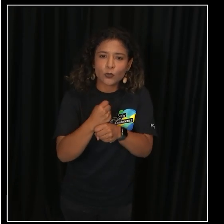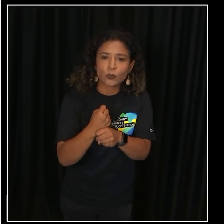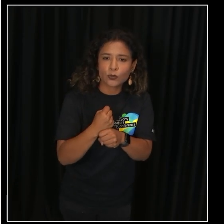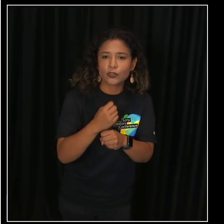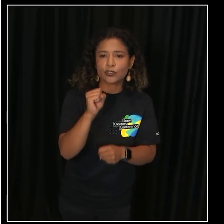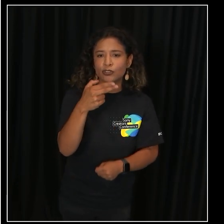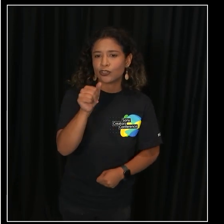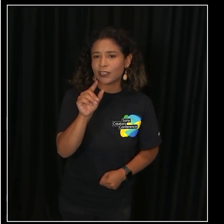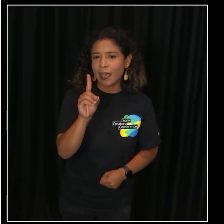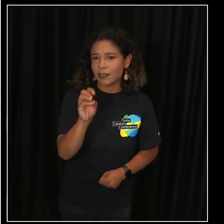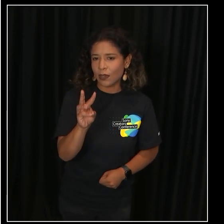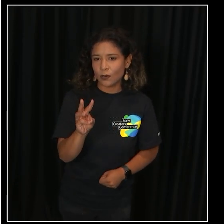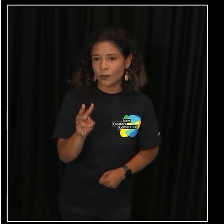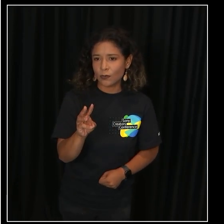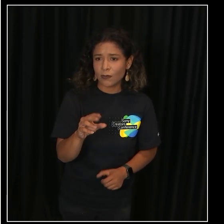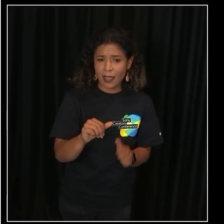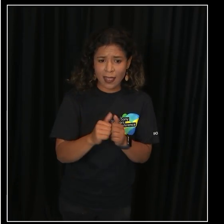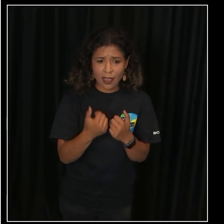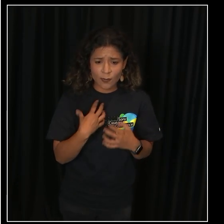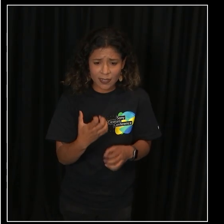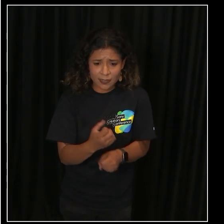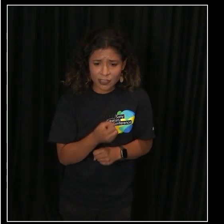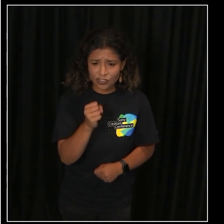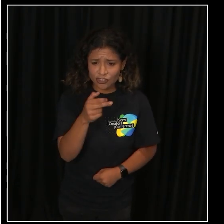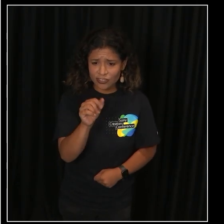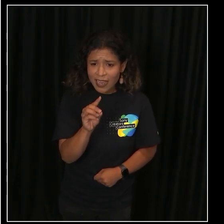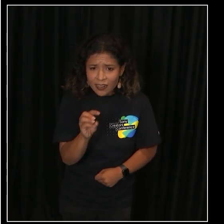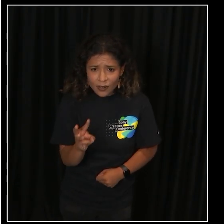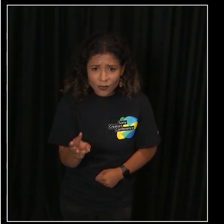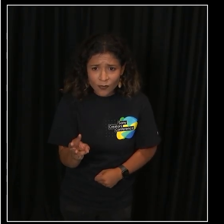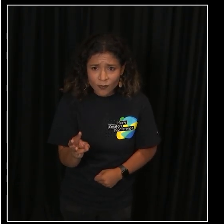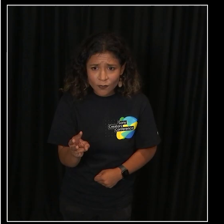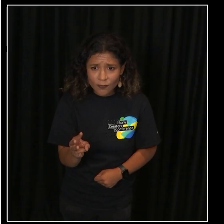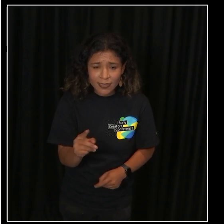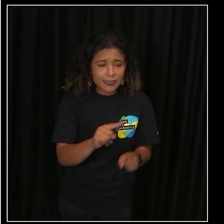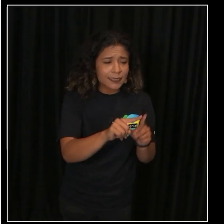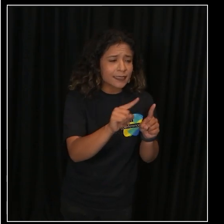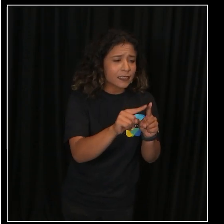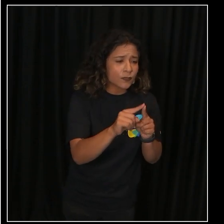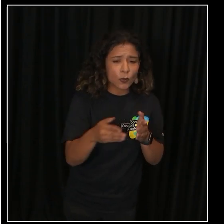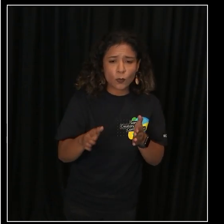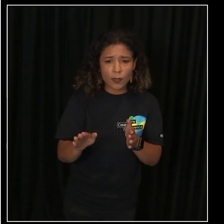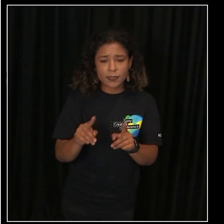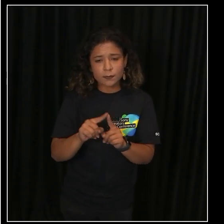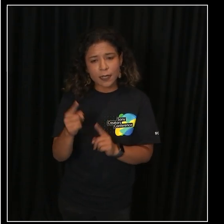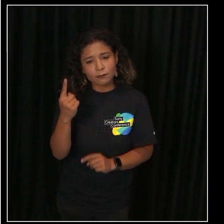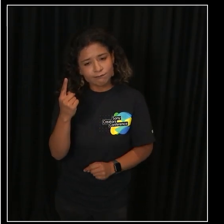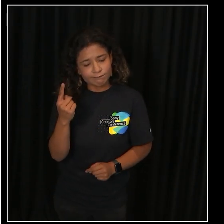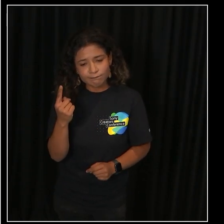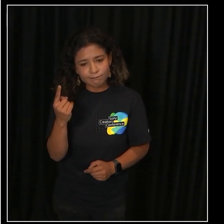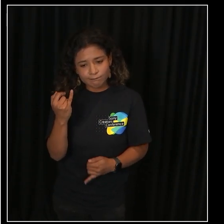How you do that is various different ways. But the ultimate conclusion you come to is that you need